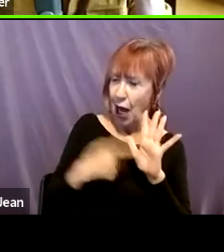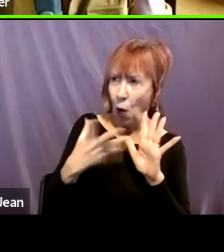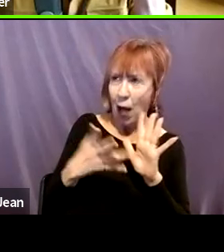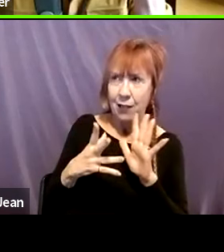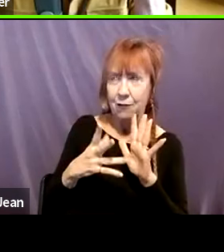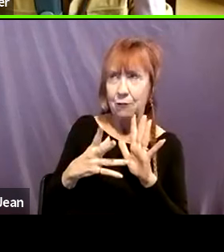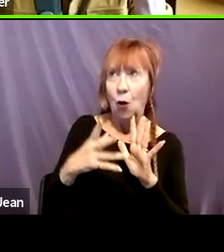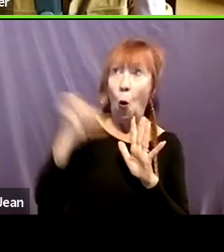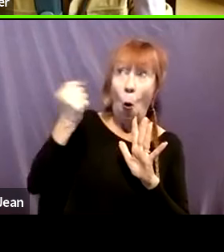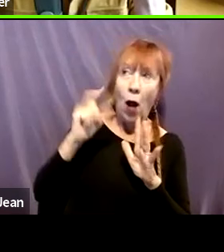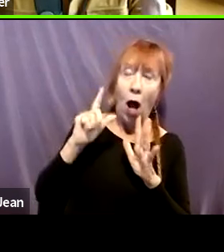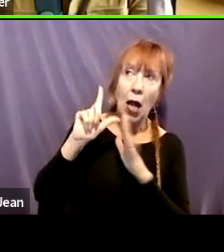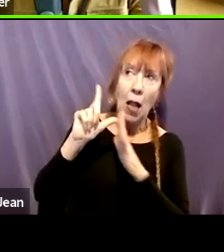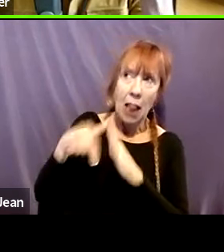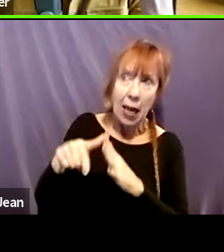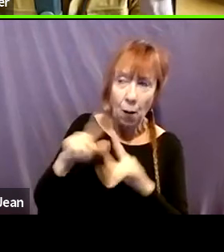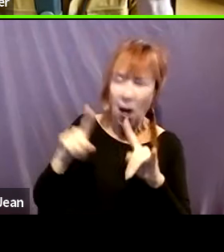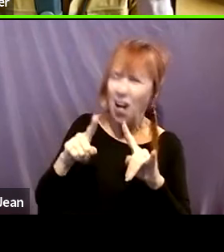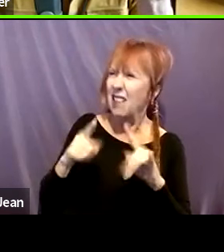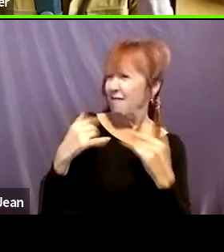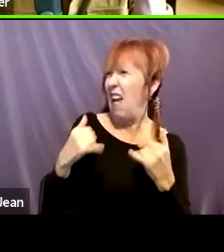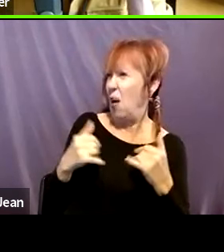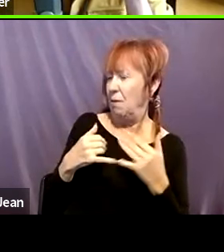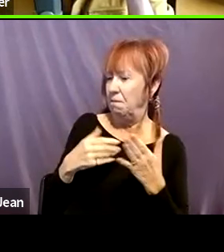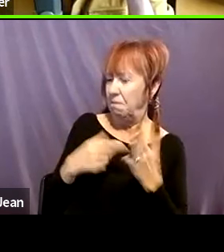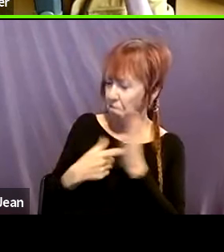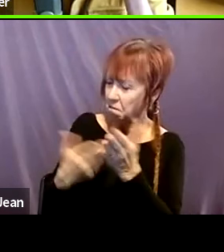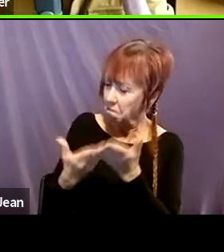So you got to go in with the director on this.